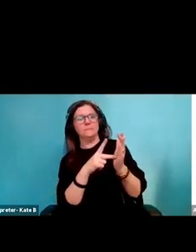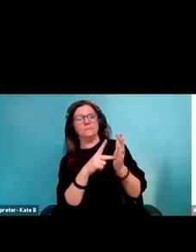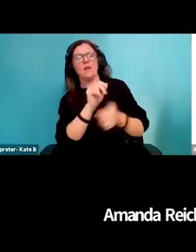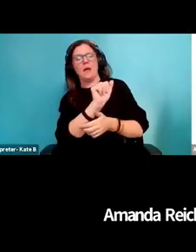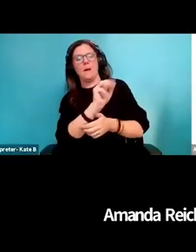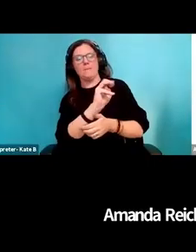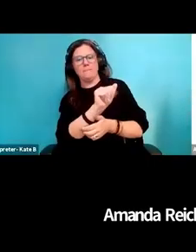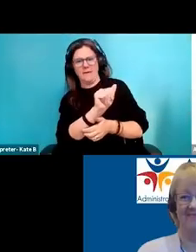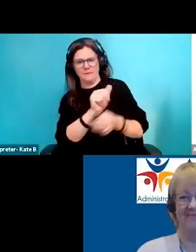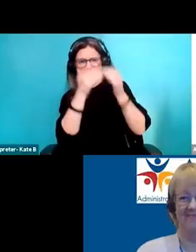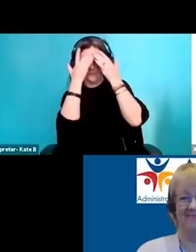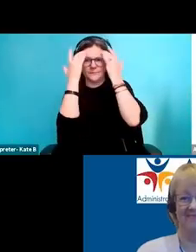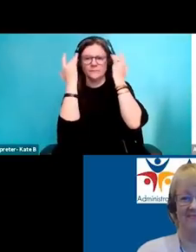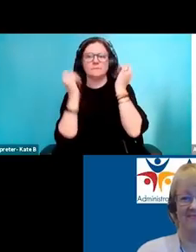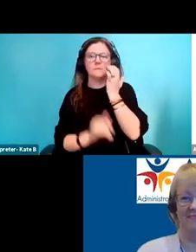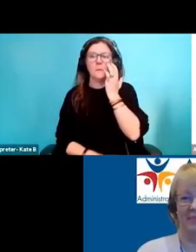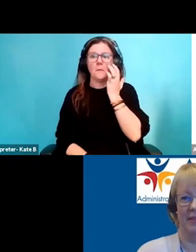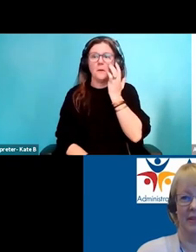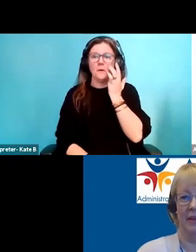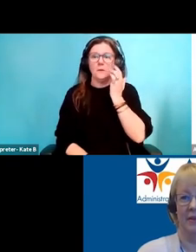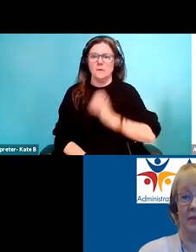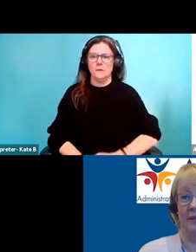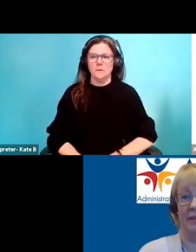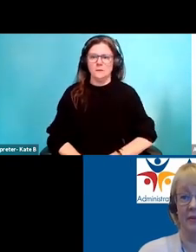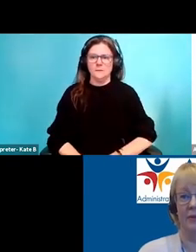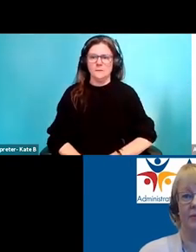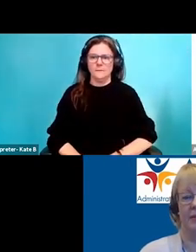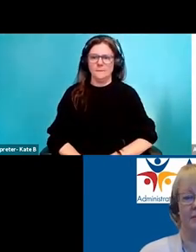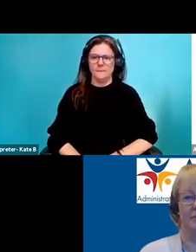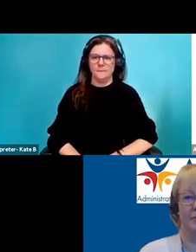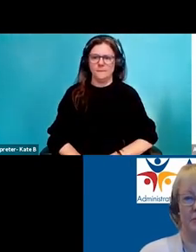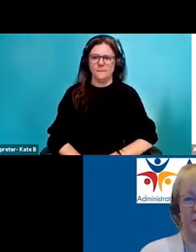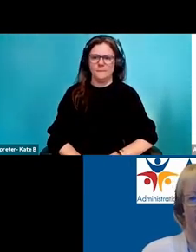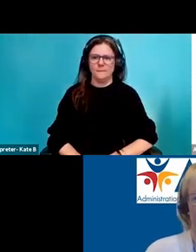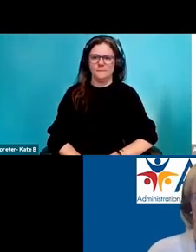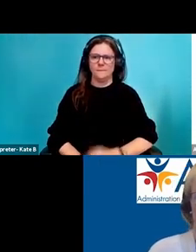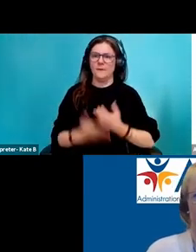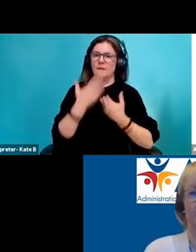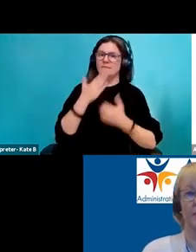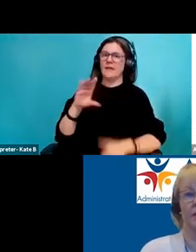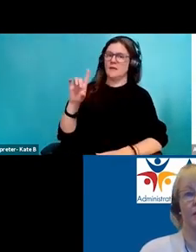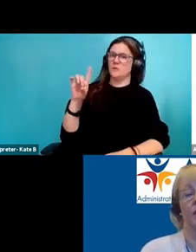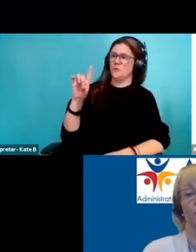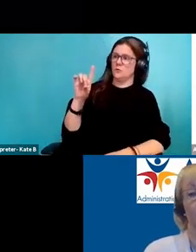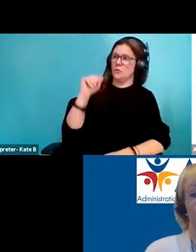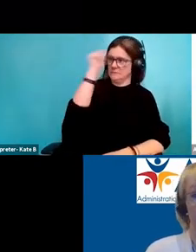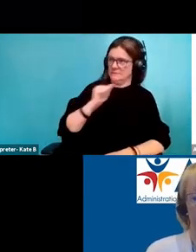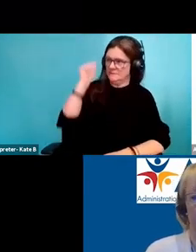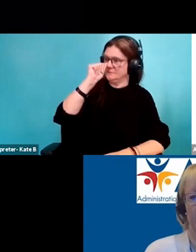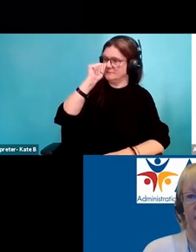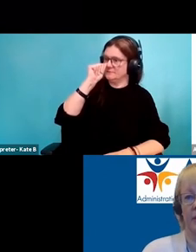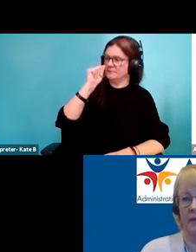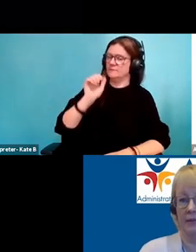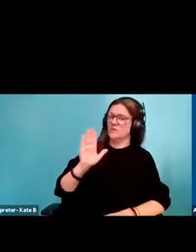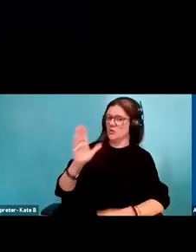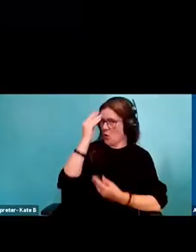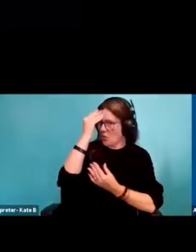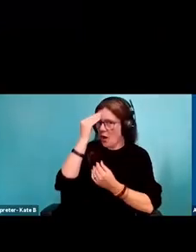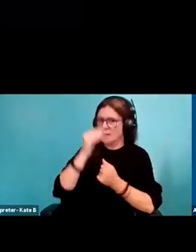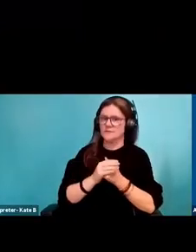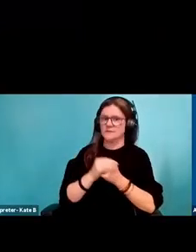[DR. AMANDA REICHARD:] Thank you, Dr. Forber-Pratt. Those were some really thought-provoking observations